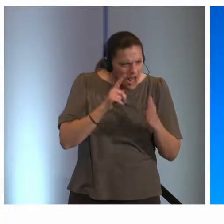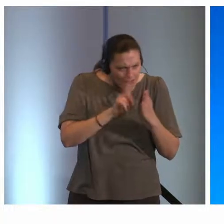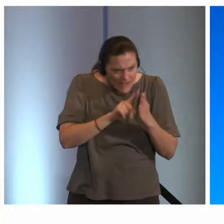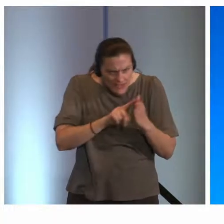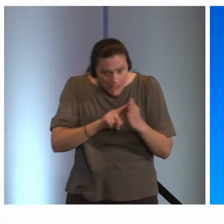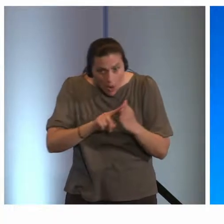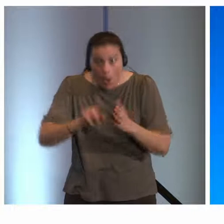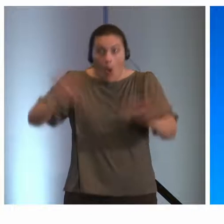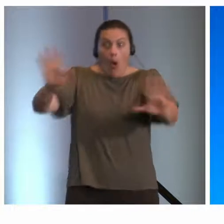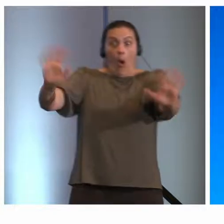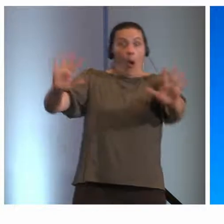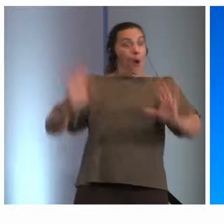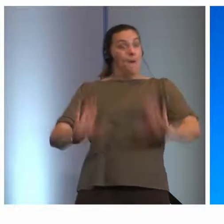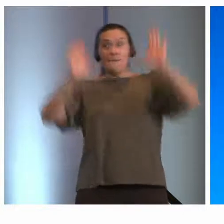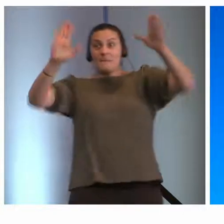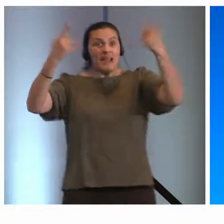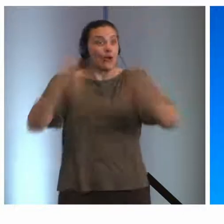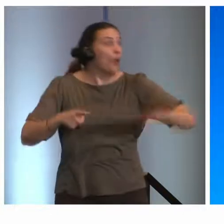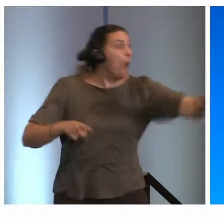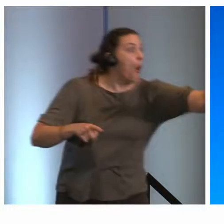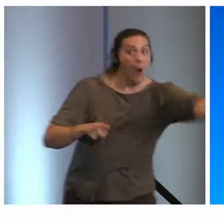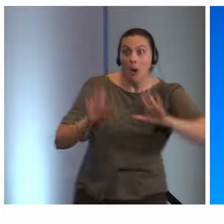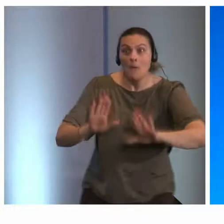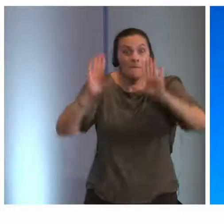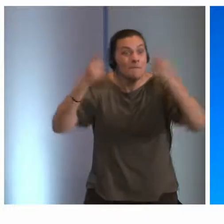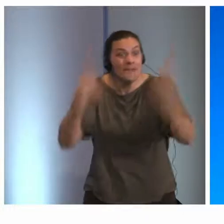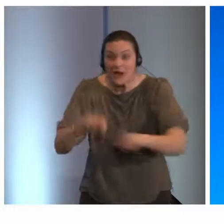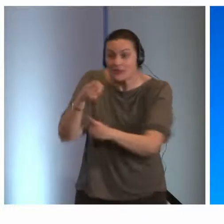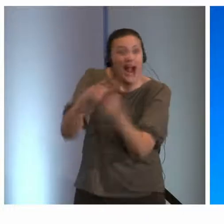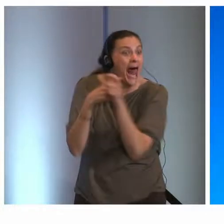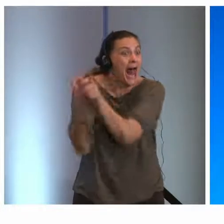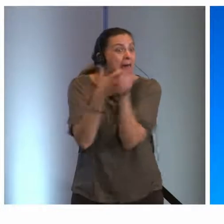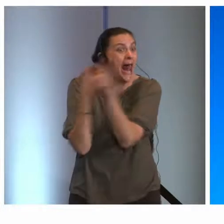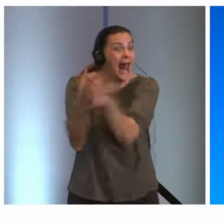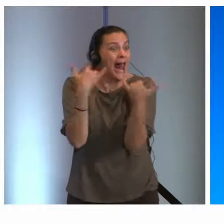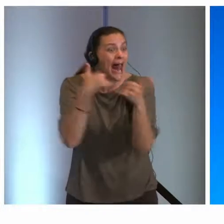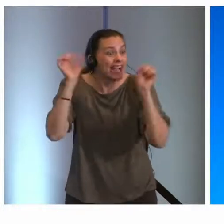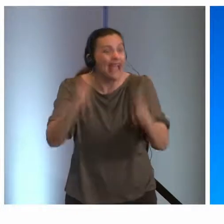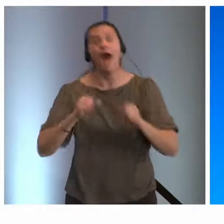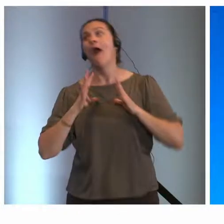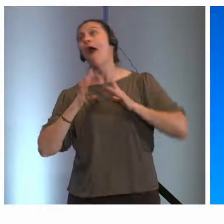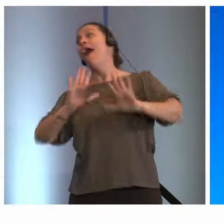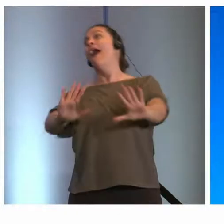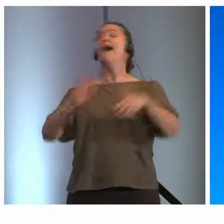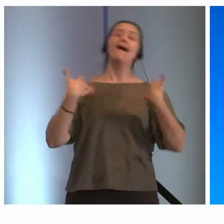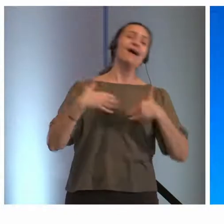who, apparently -- I think that wheelchair is not the best size for her -- Tari: Too big -- so I investigated this young lady